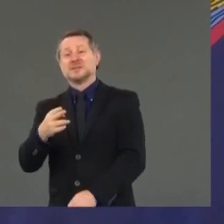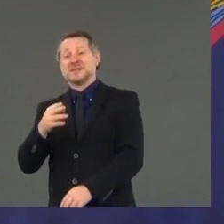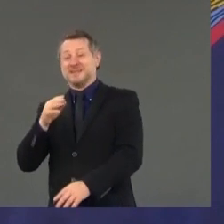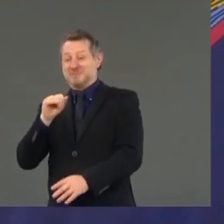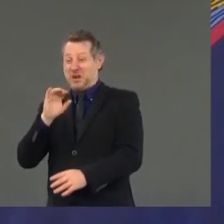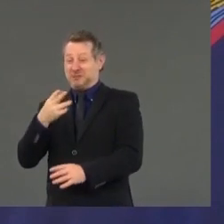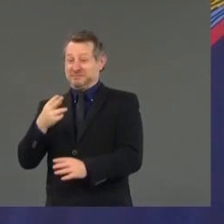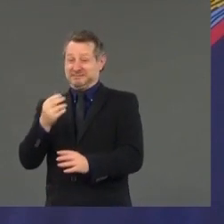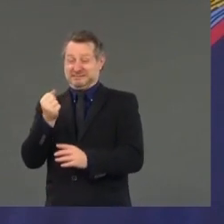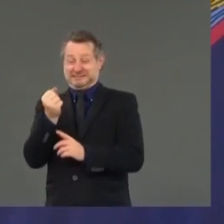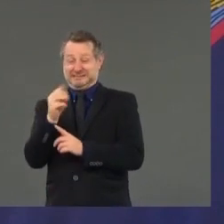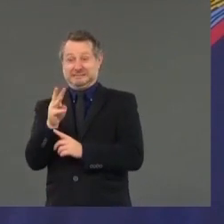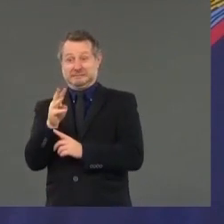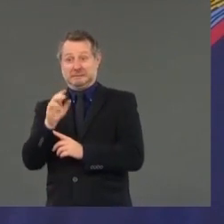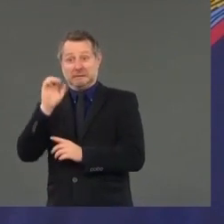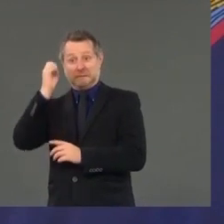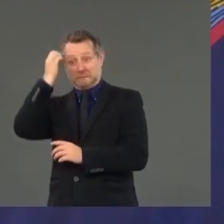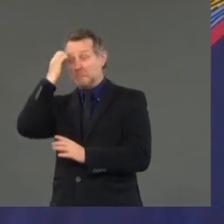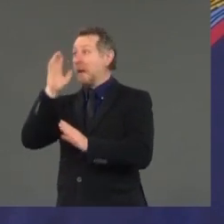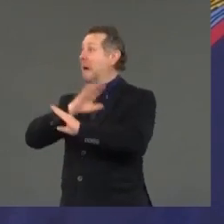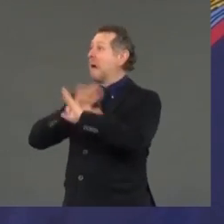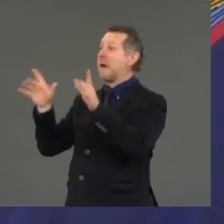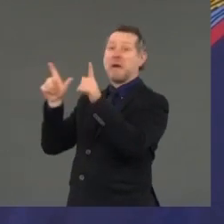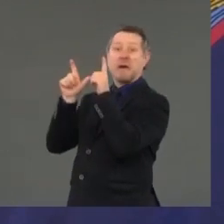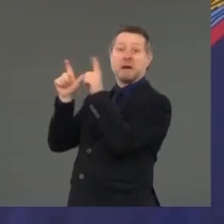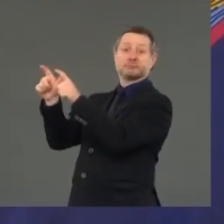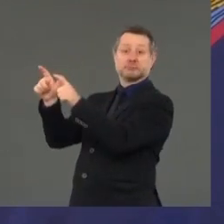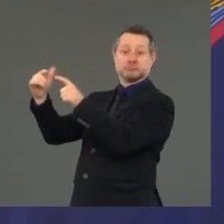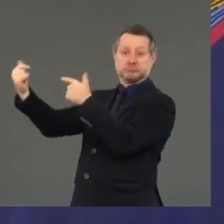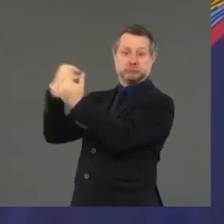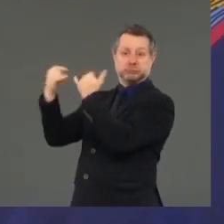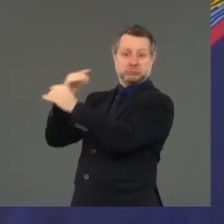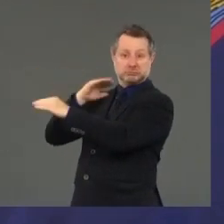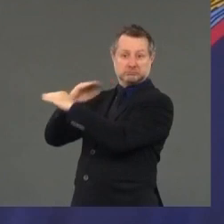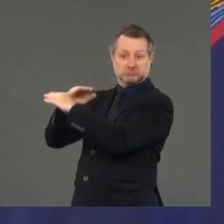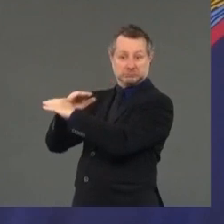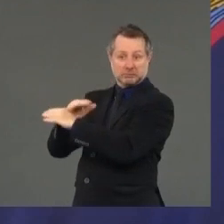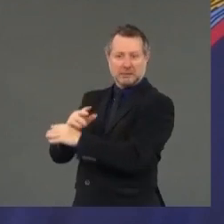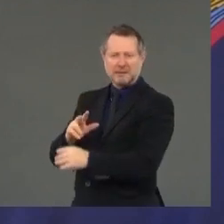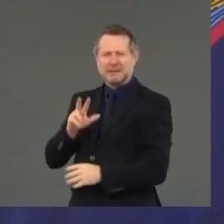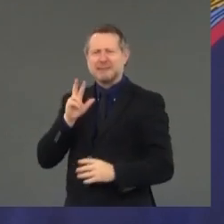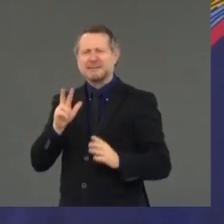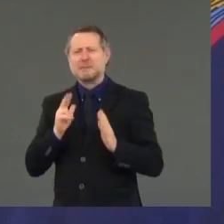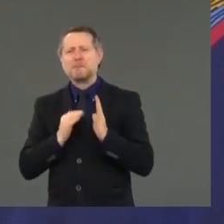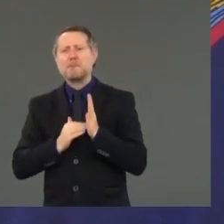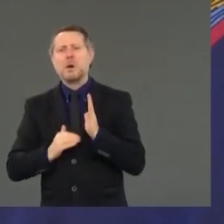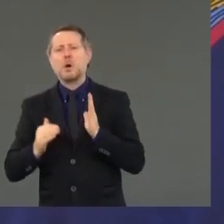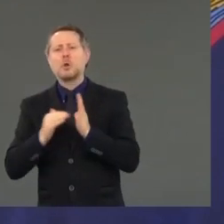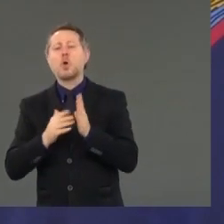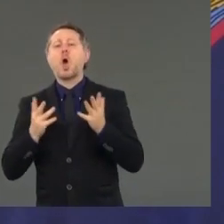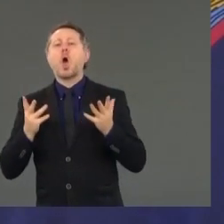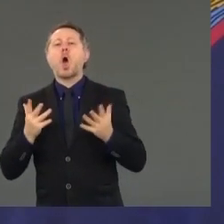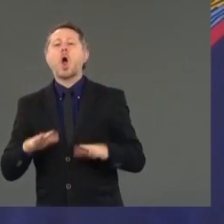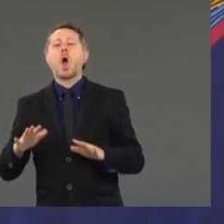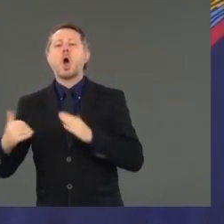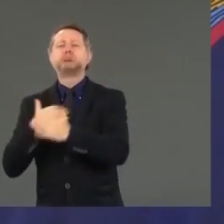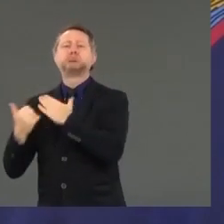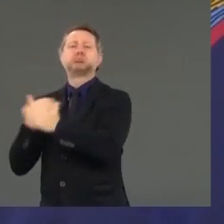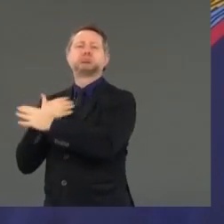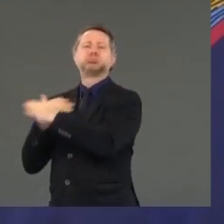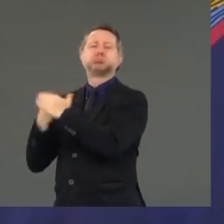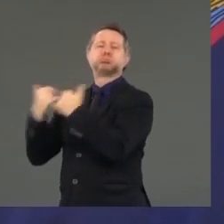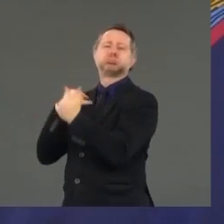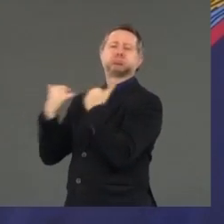JANUARY, FEBRUARY, MARCH, MARCH